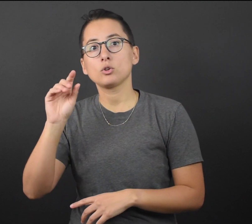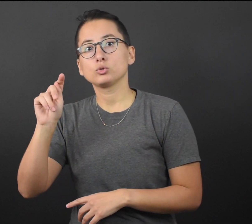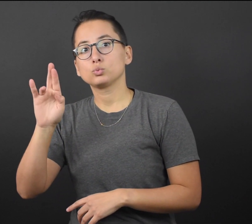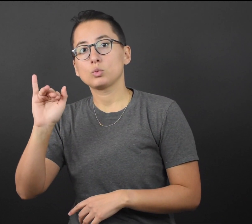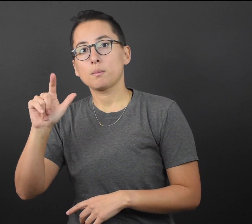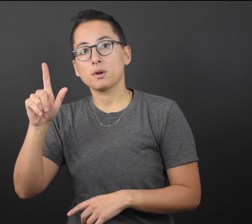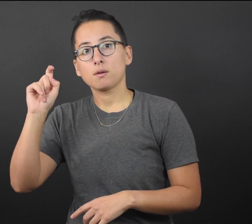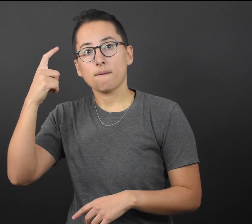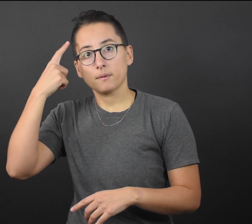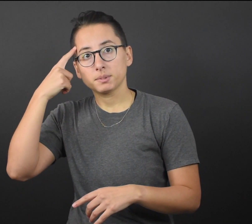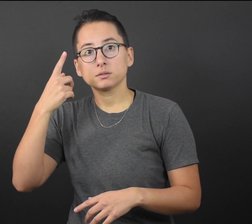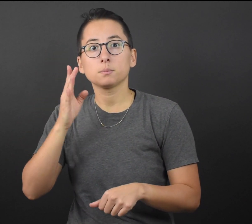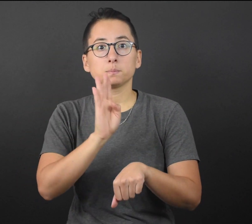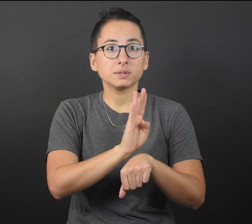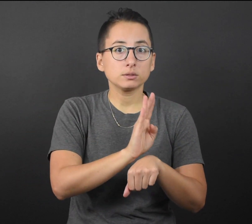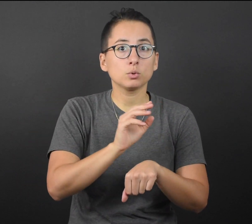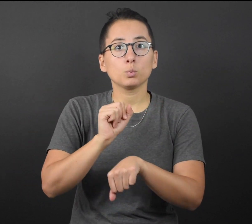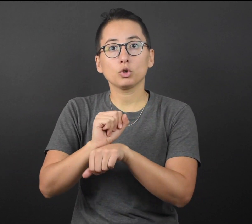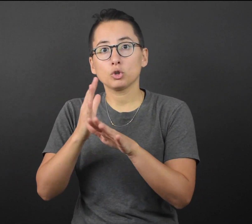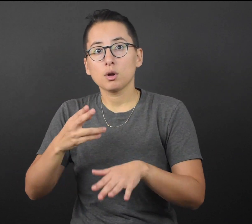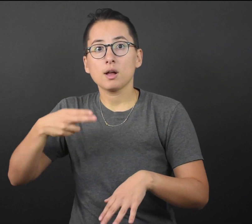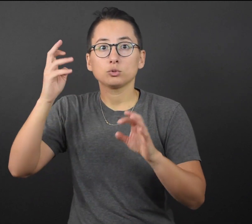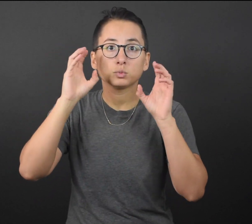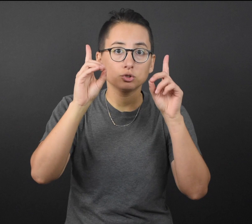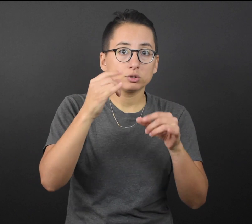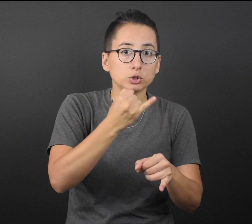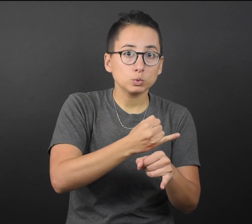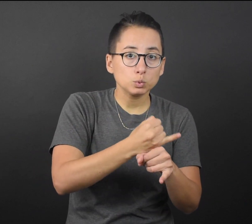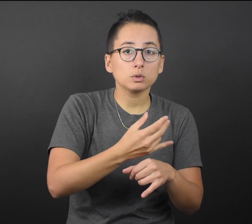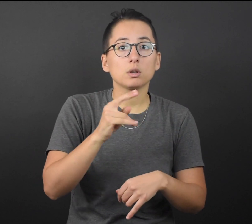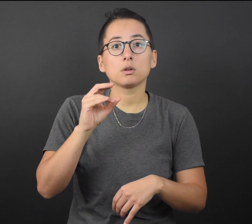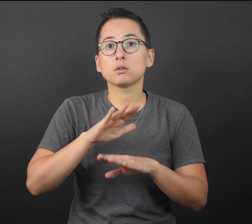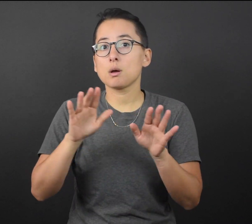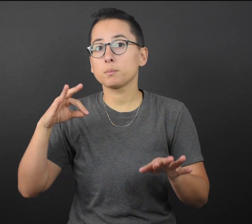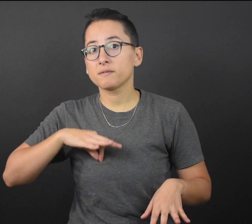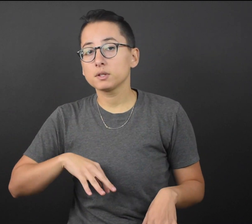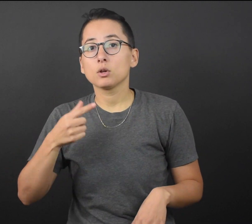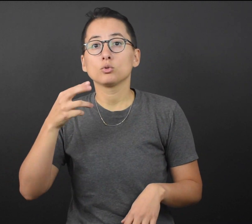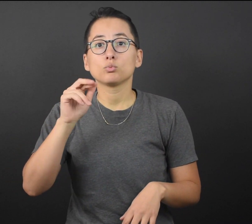and tribal governments; businesses; workers; higher education institutions; nonprofits;